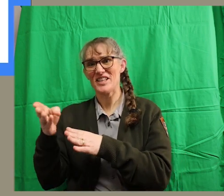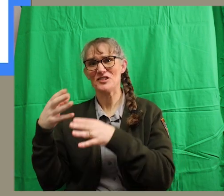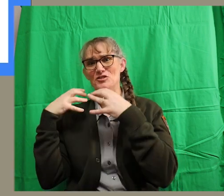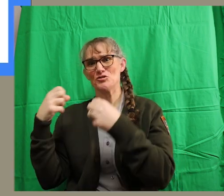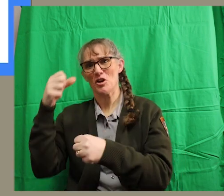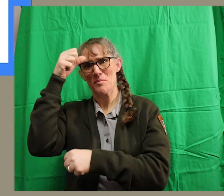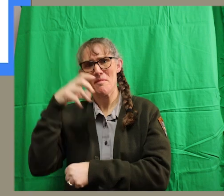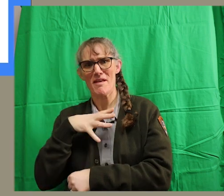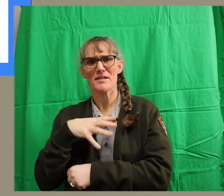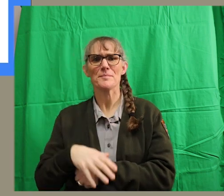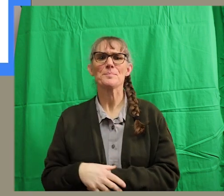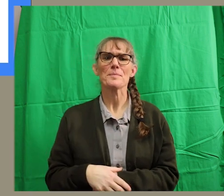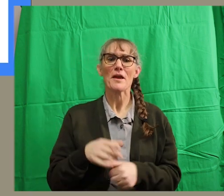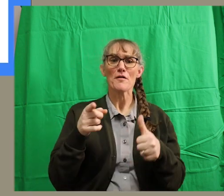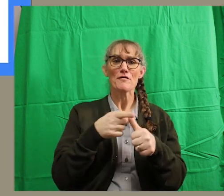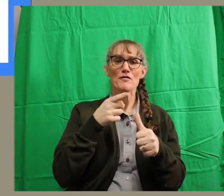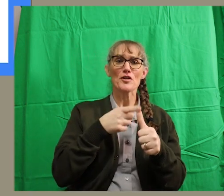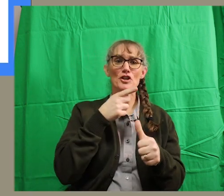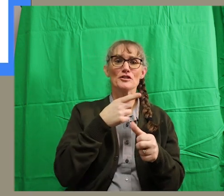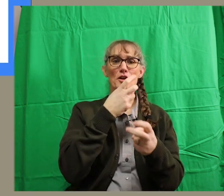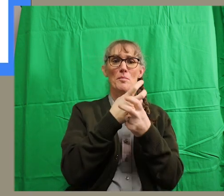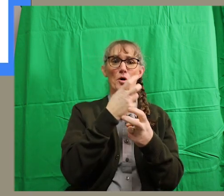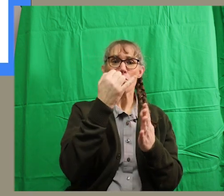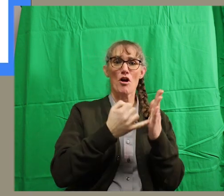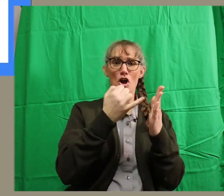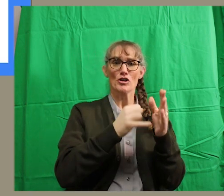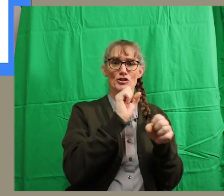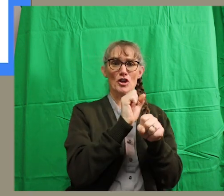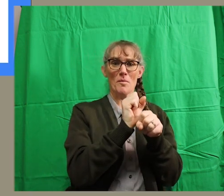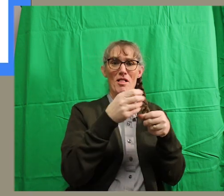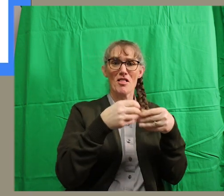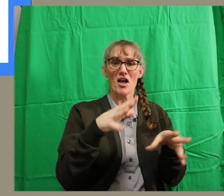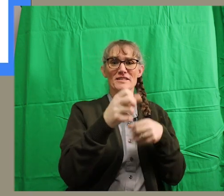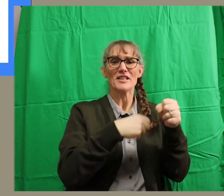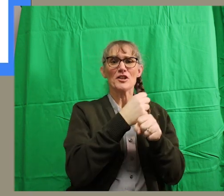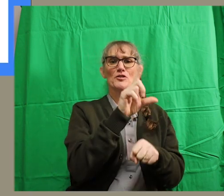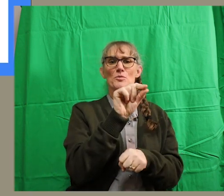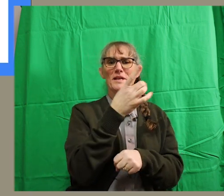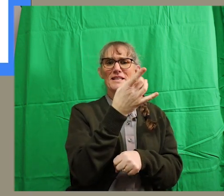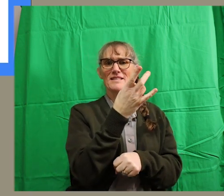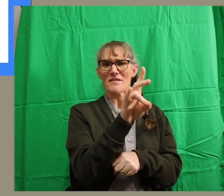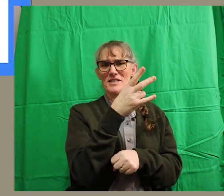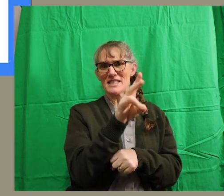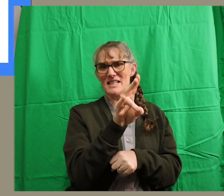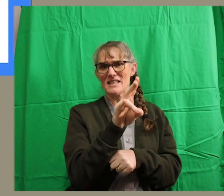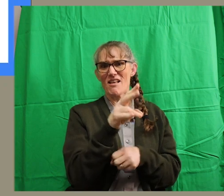um I lost my very first paleo-art gig in 2017 because I didn't do what somebody wanted me to do.